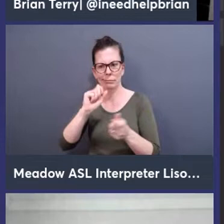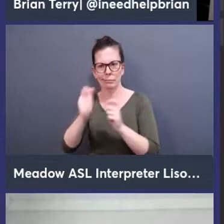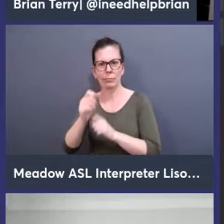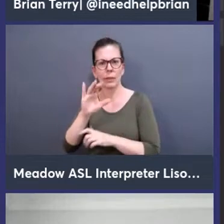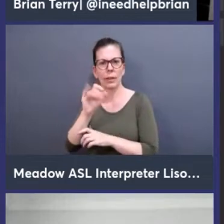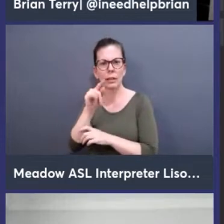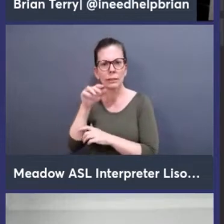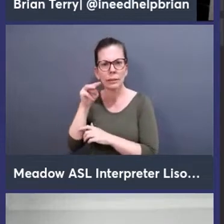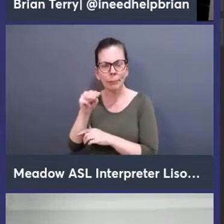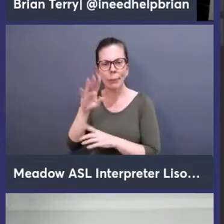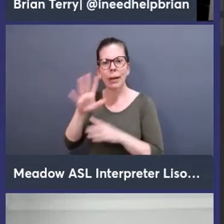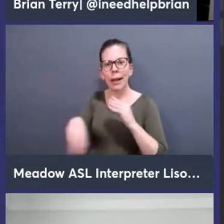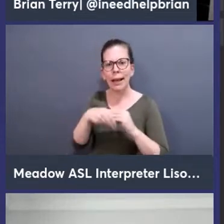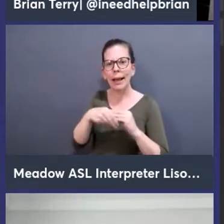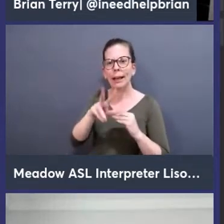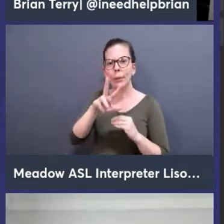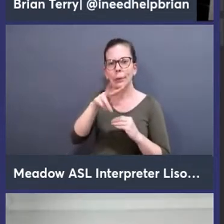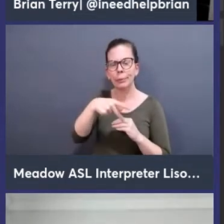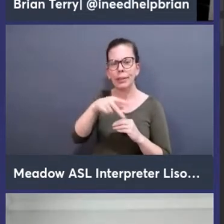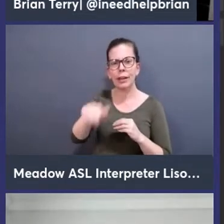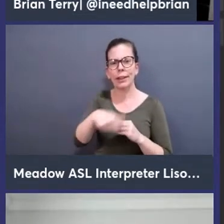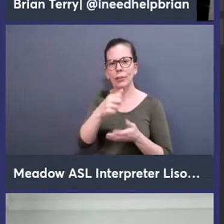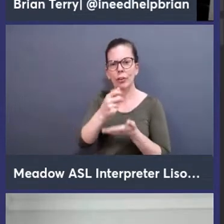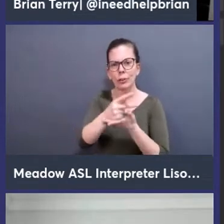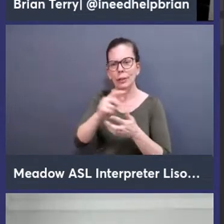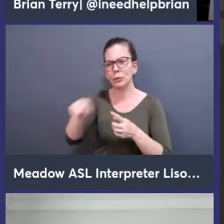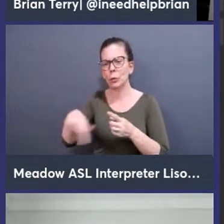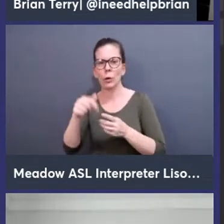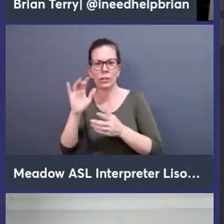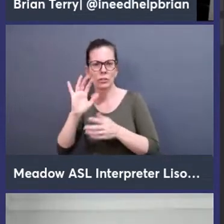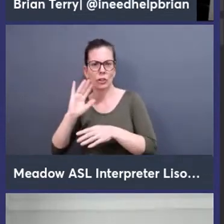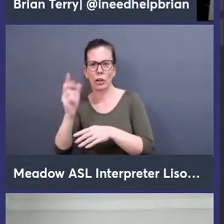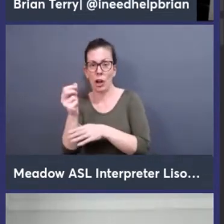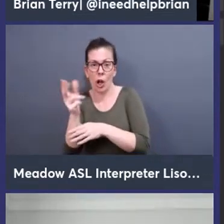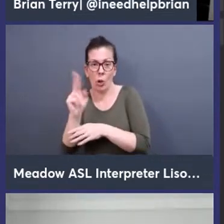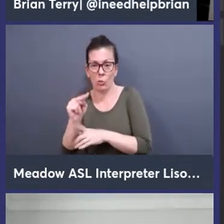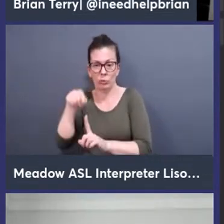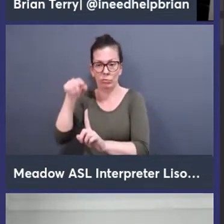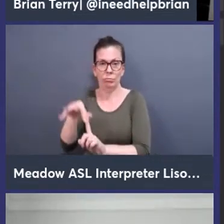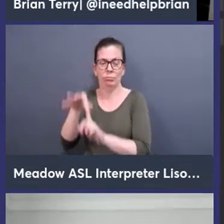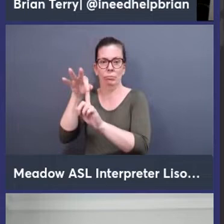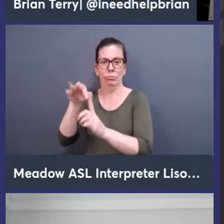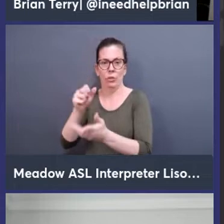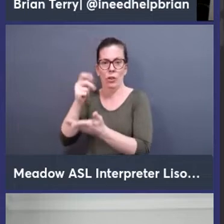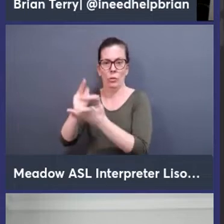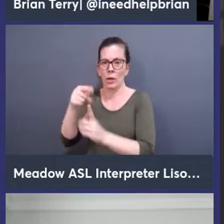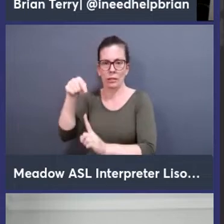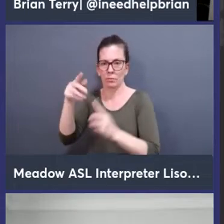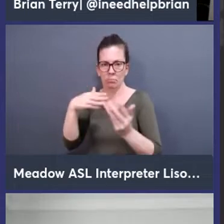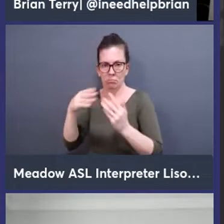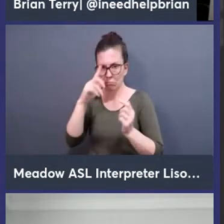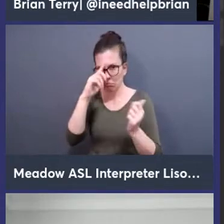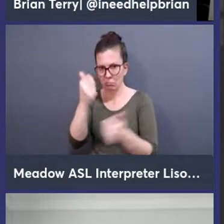or your own custom authorizer, if you want to. And then once you have this example, if you wanna do this,